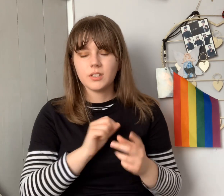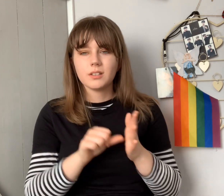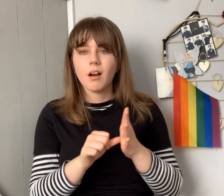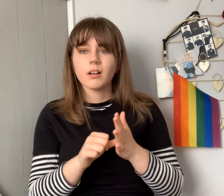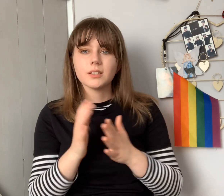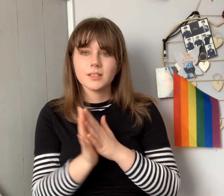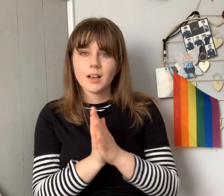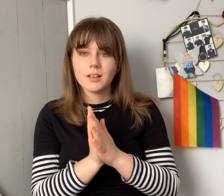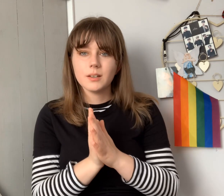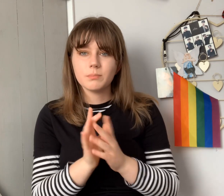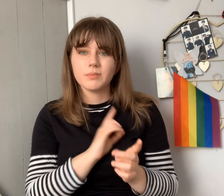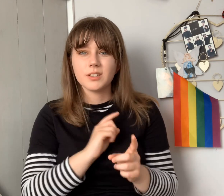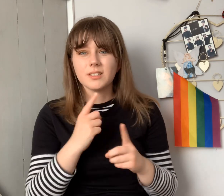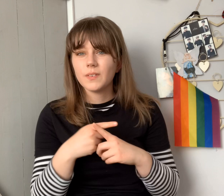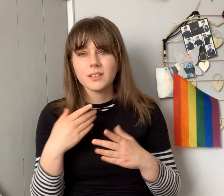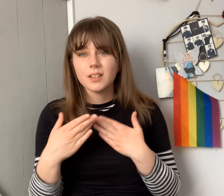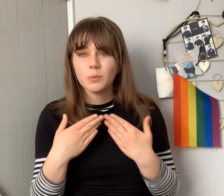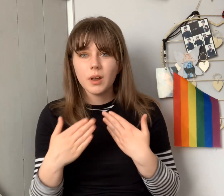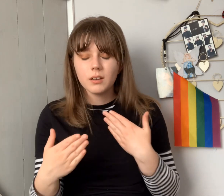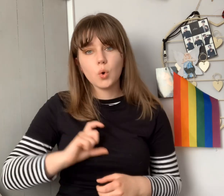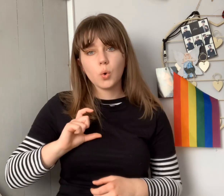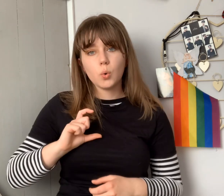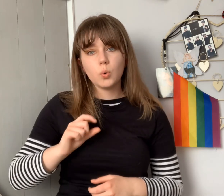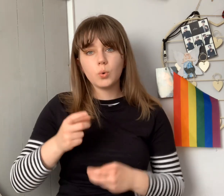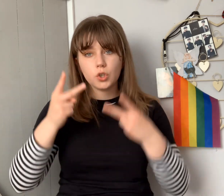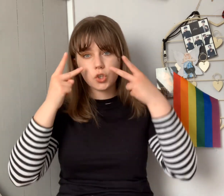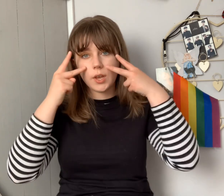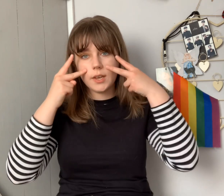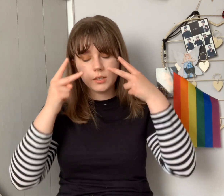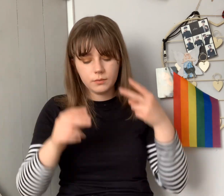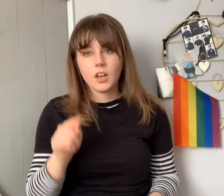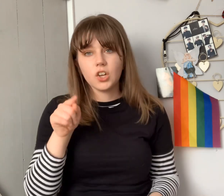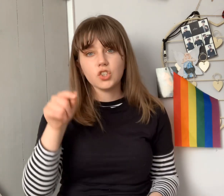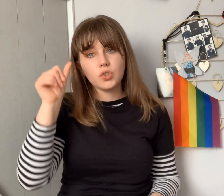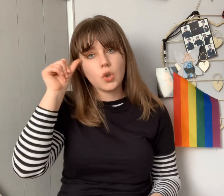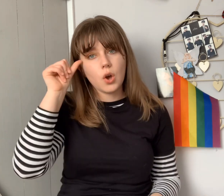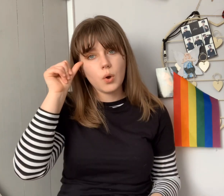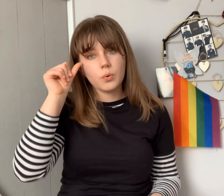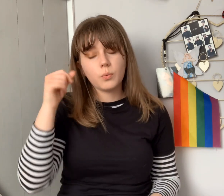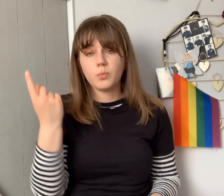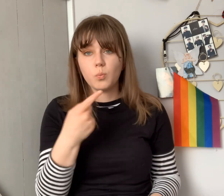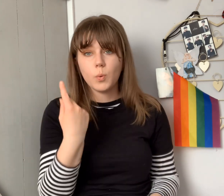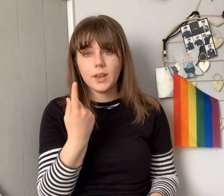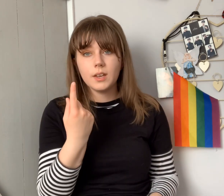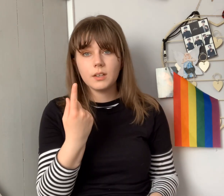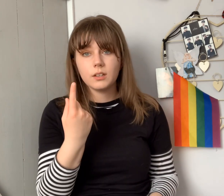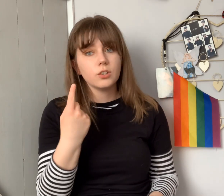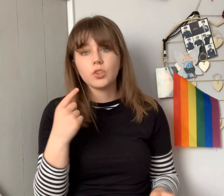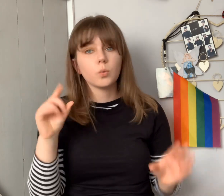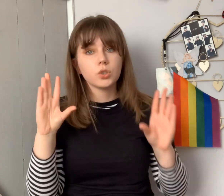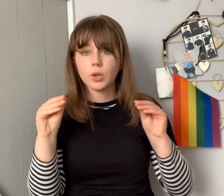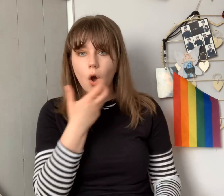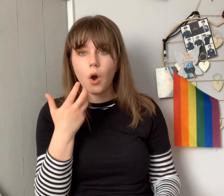because it is hard to sign it and because it is fast anyways "Cool shade" "And you know we don't stop"